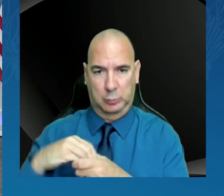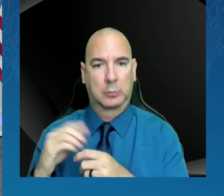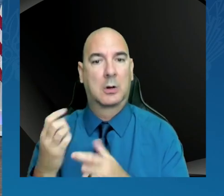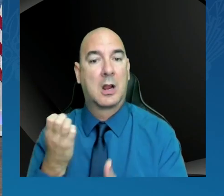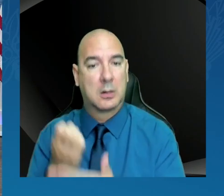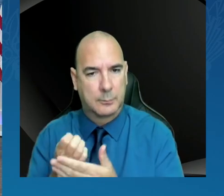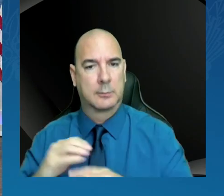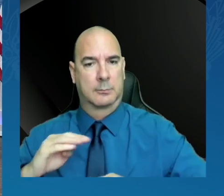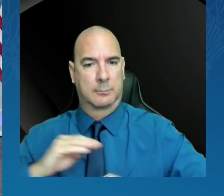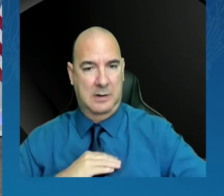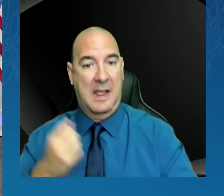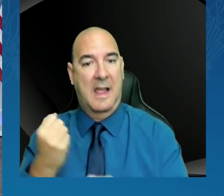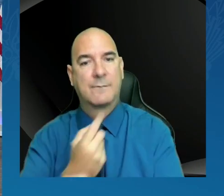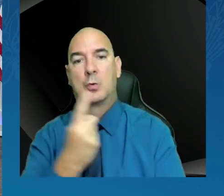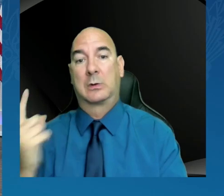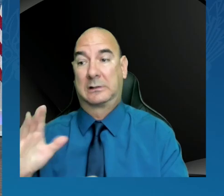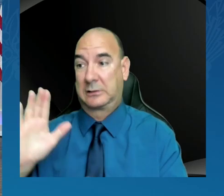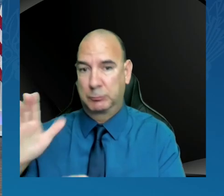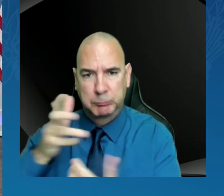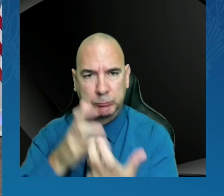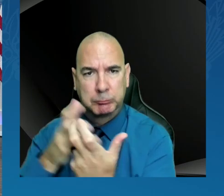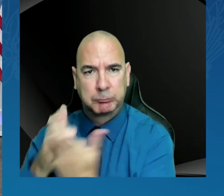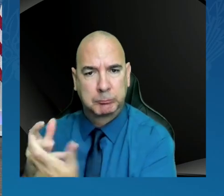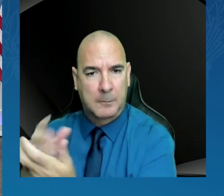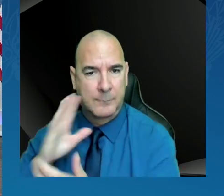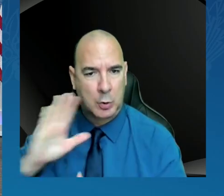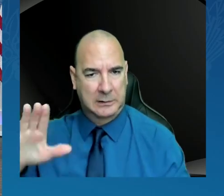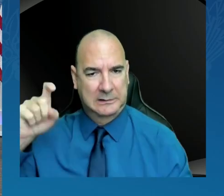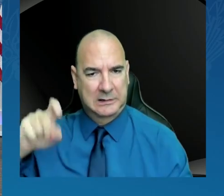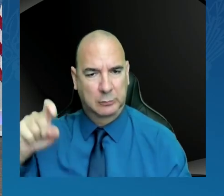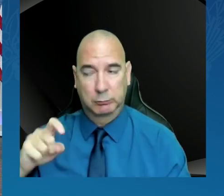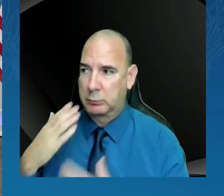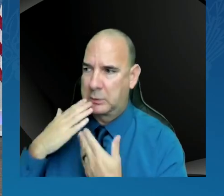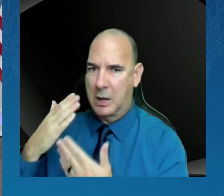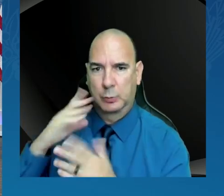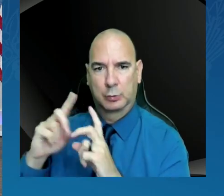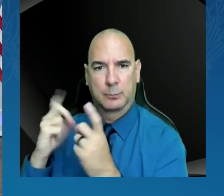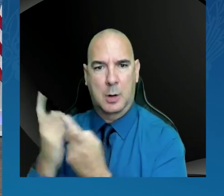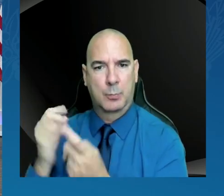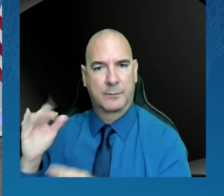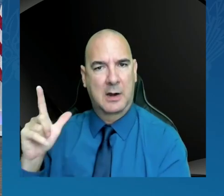I'm honored to be the Secretary of Transportation of everything else about Labor.